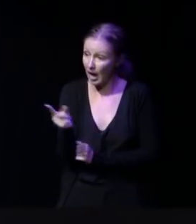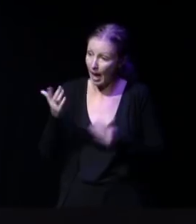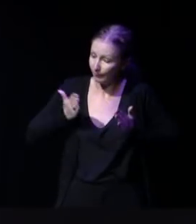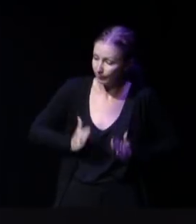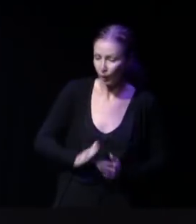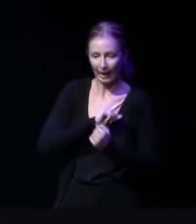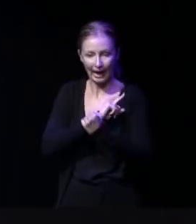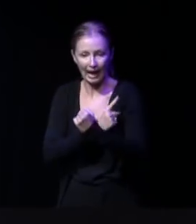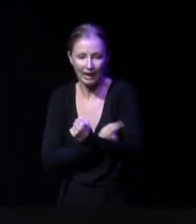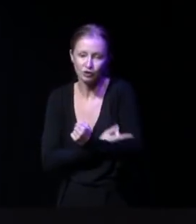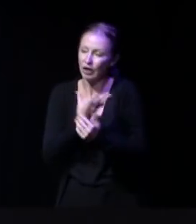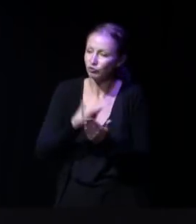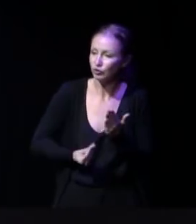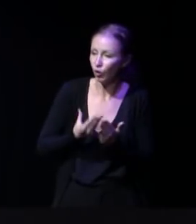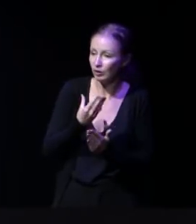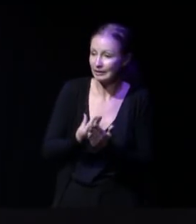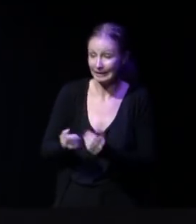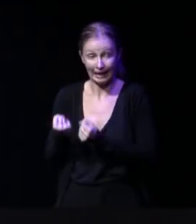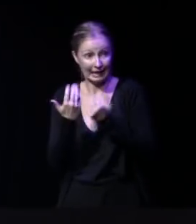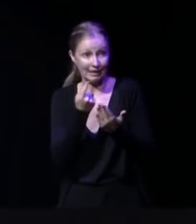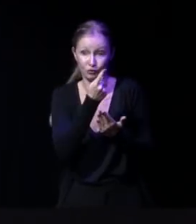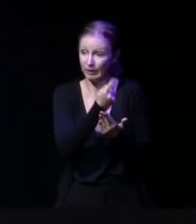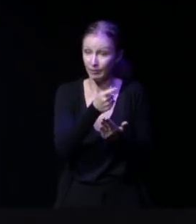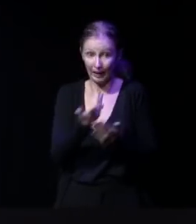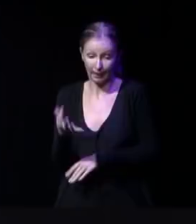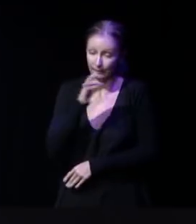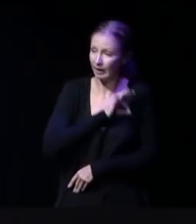for their own gain; are they happy?